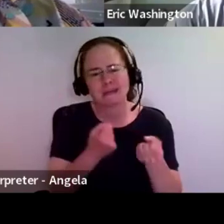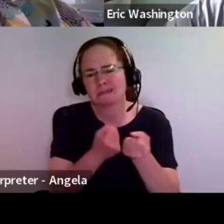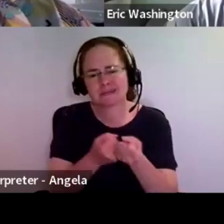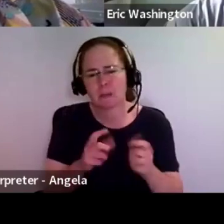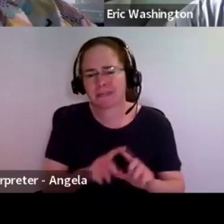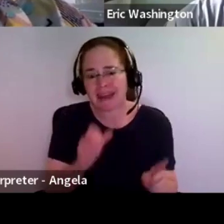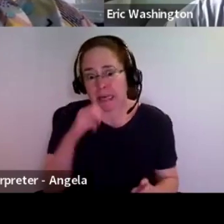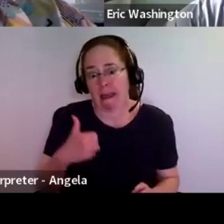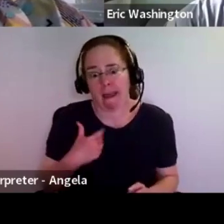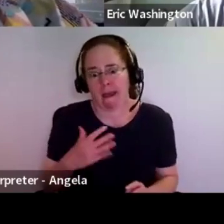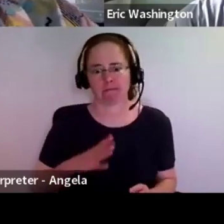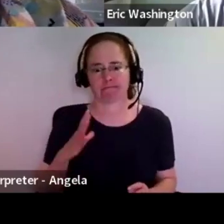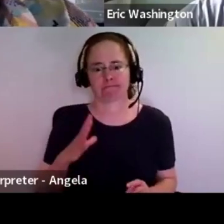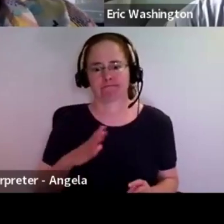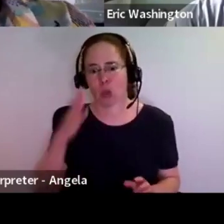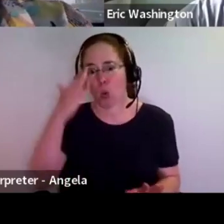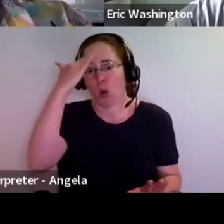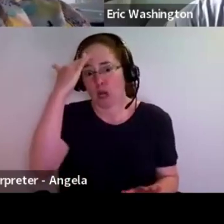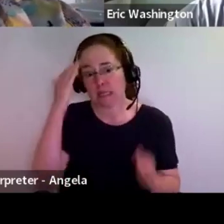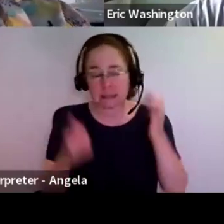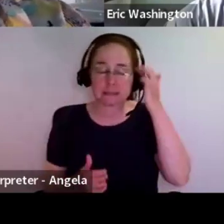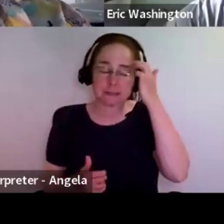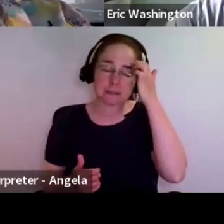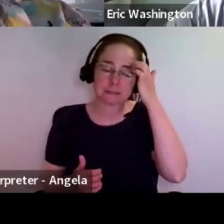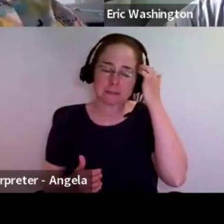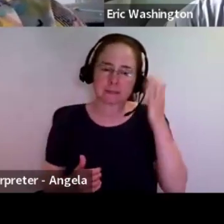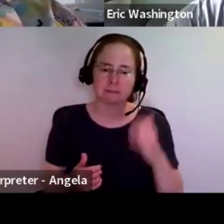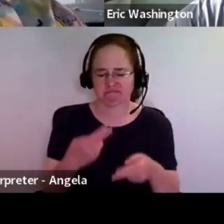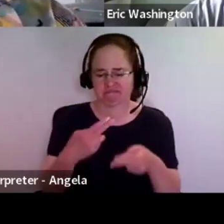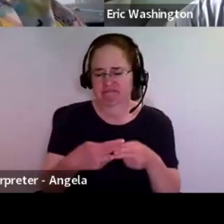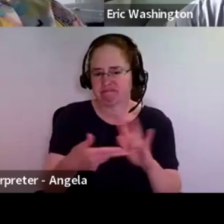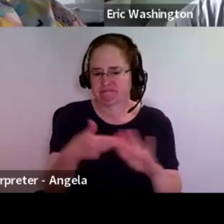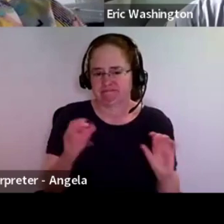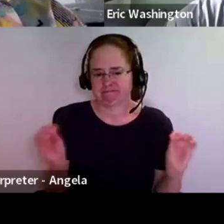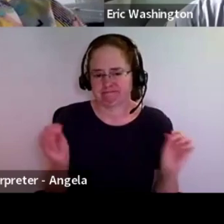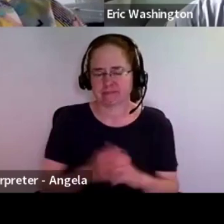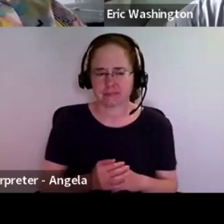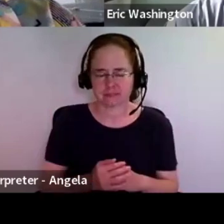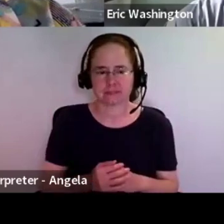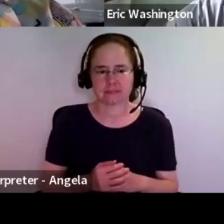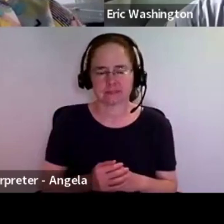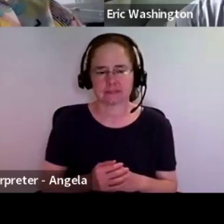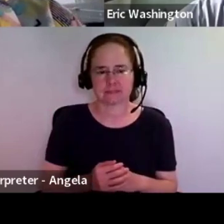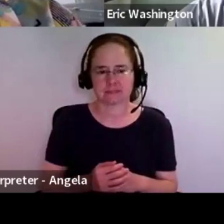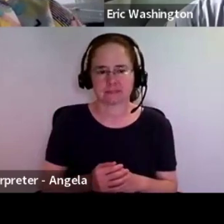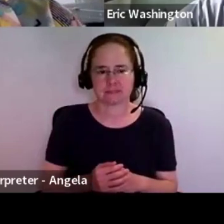have, like, an awareness to call it what it was. So, yeah, I